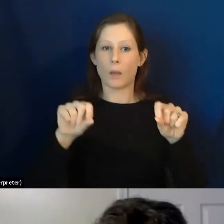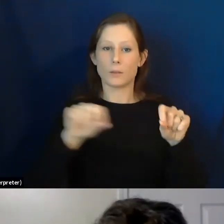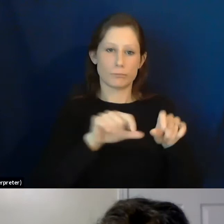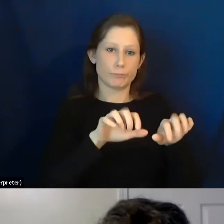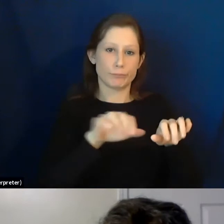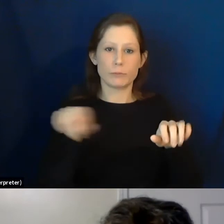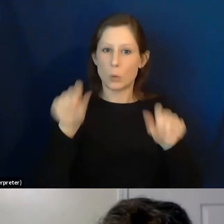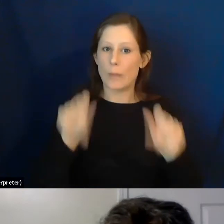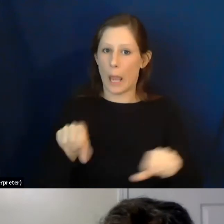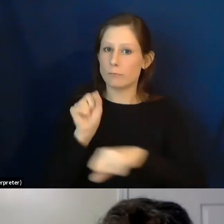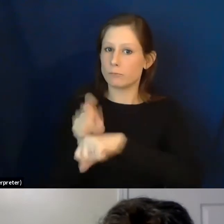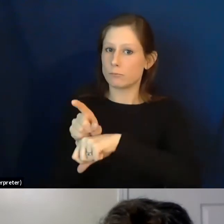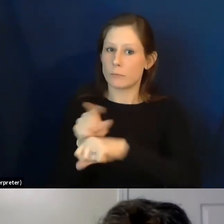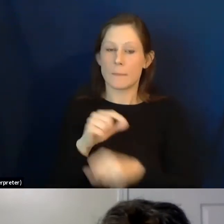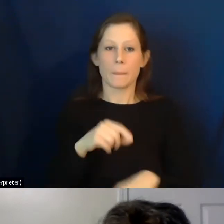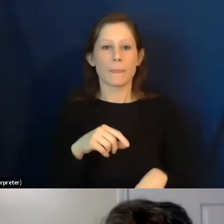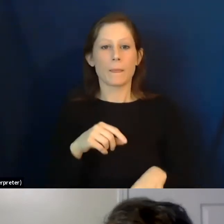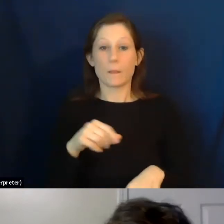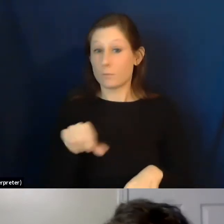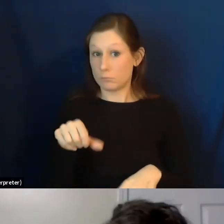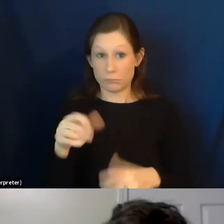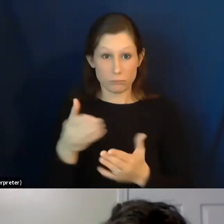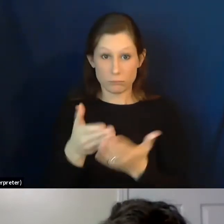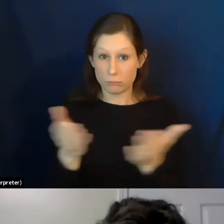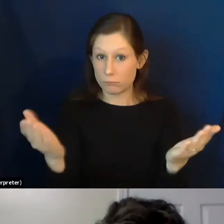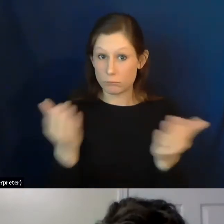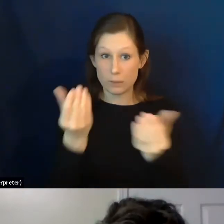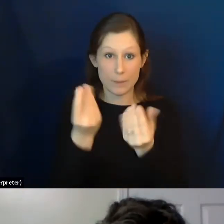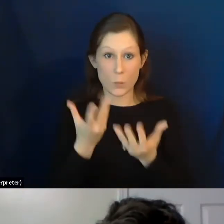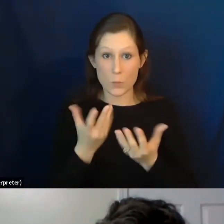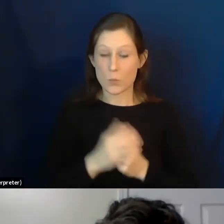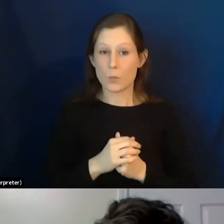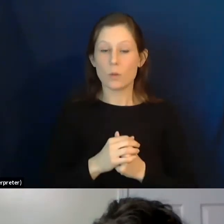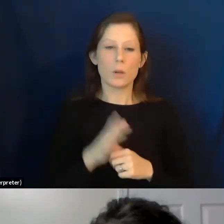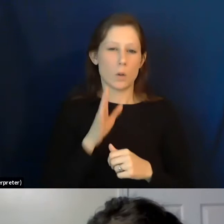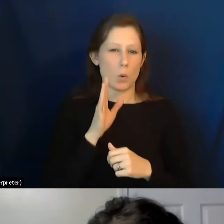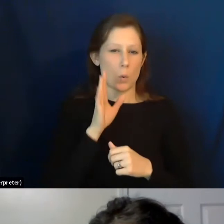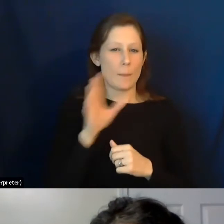Or if anybody has anything just let me know. It will take a second to get through the uh